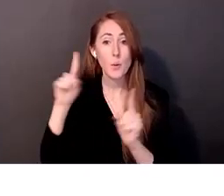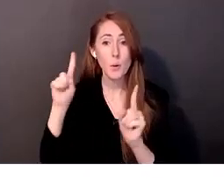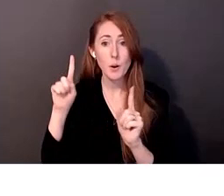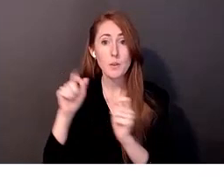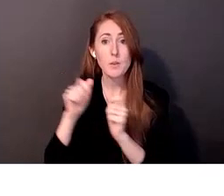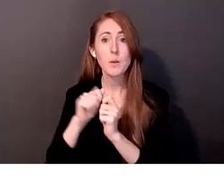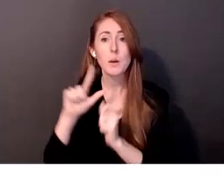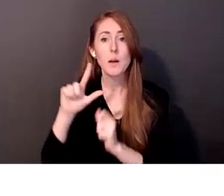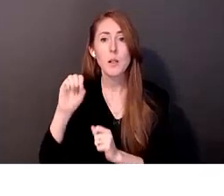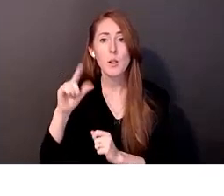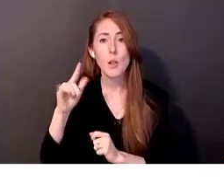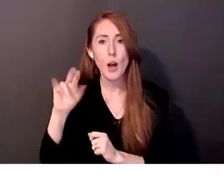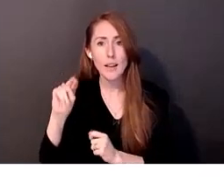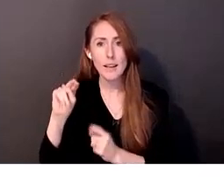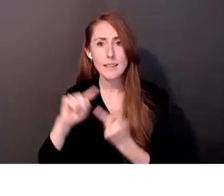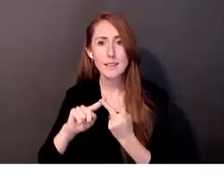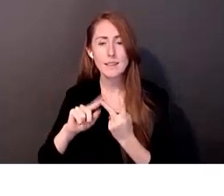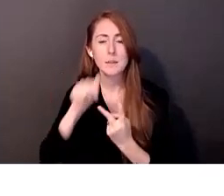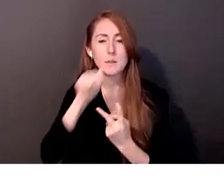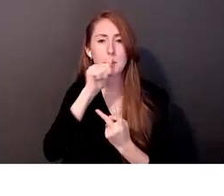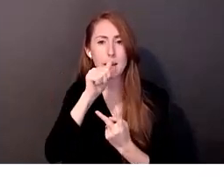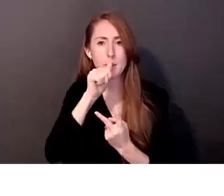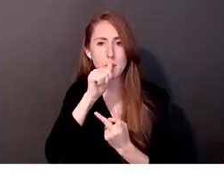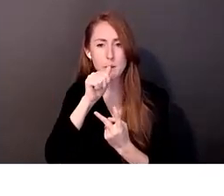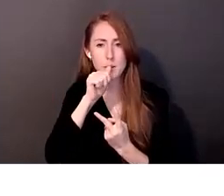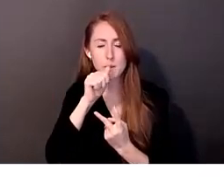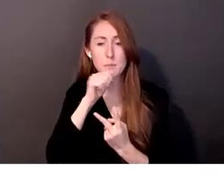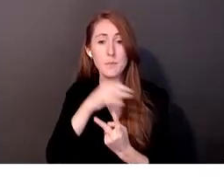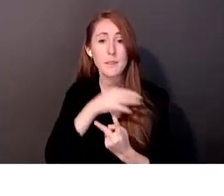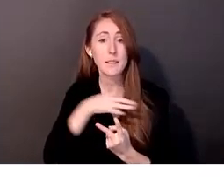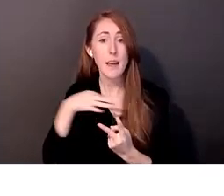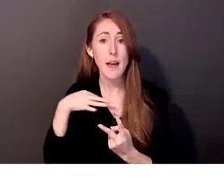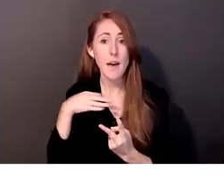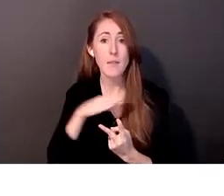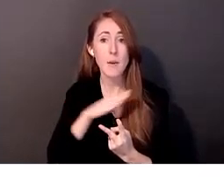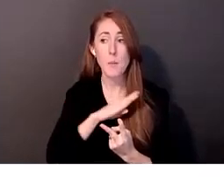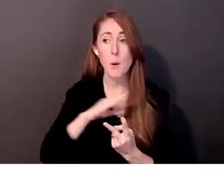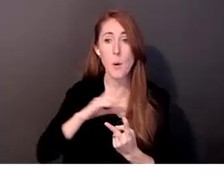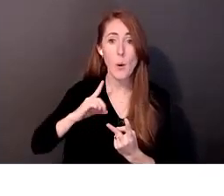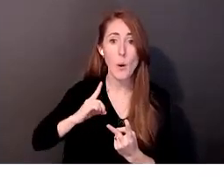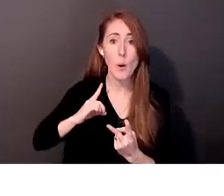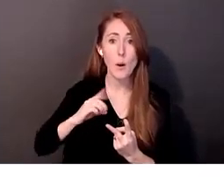where staff and board members can find more about the BIPP project.